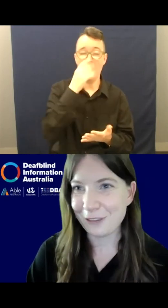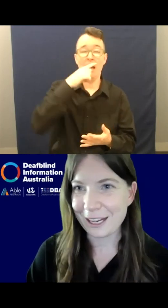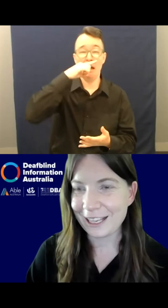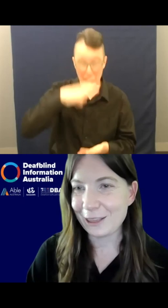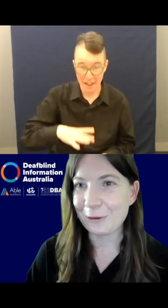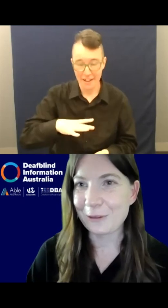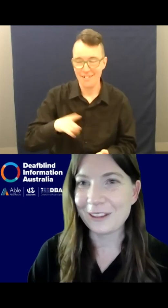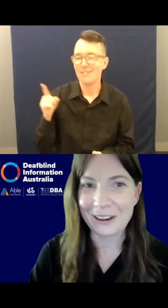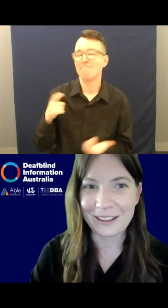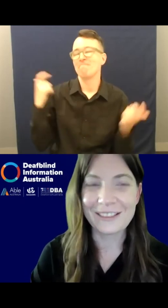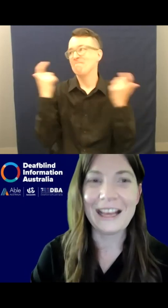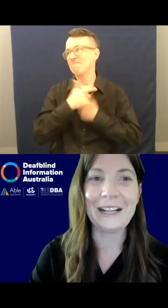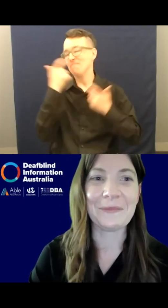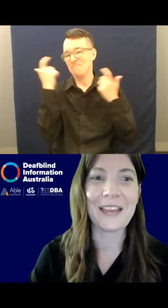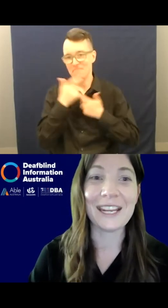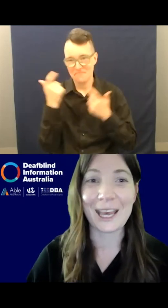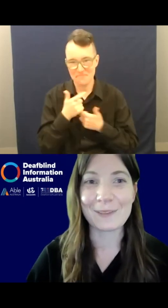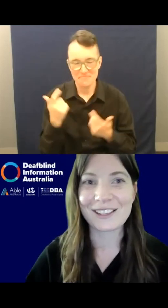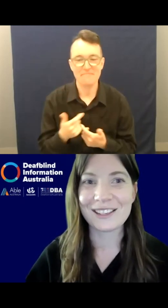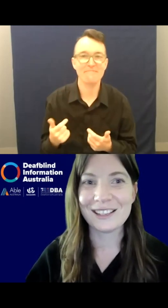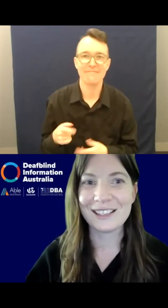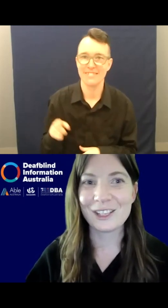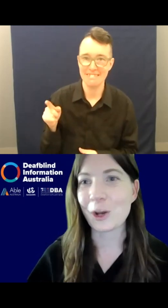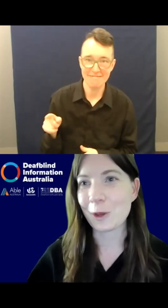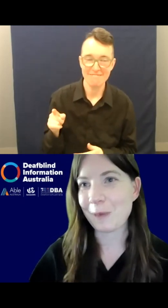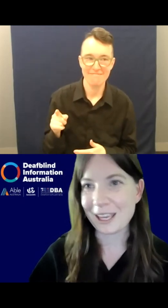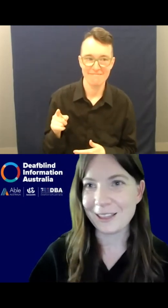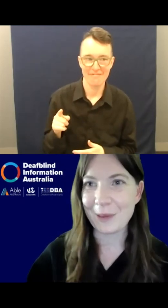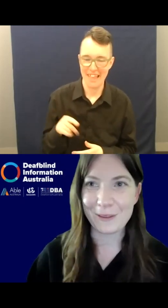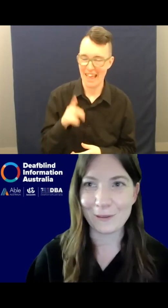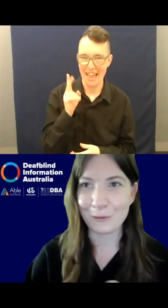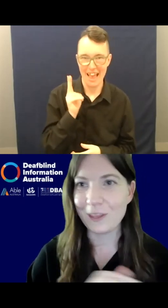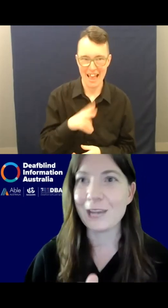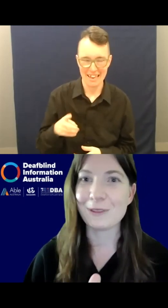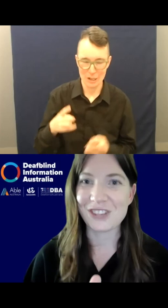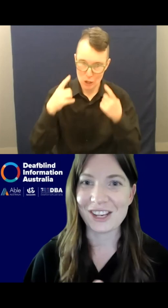He thought it was hilarious and he kept showing me the pieces of wood that he was changing.